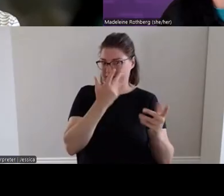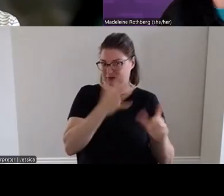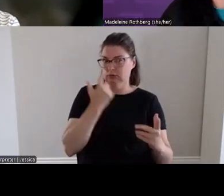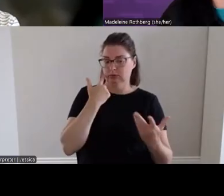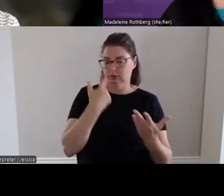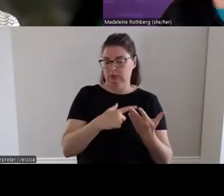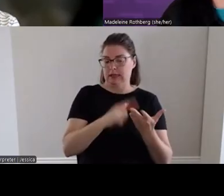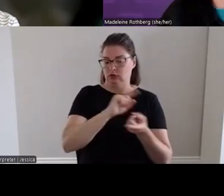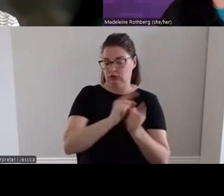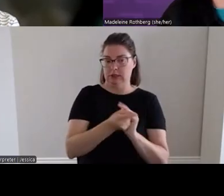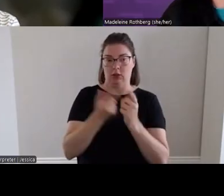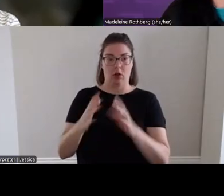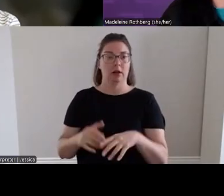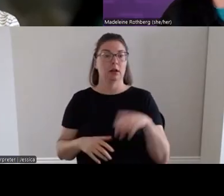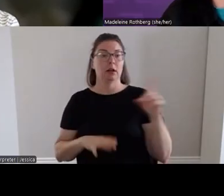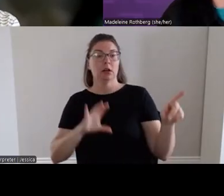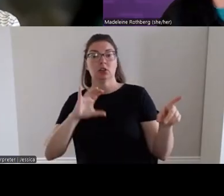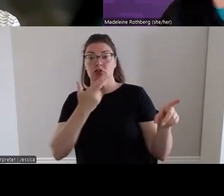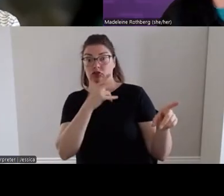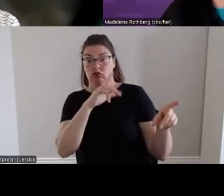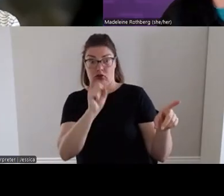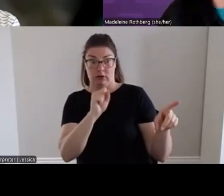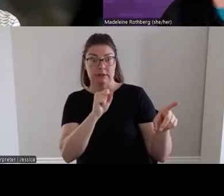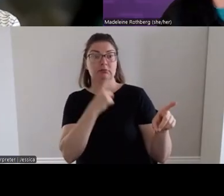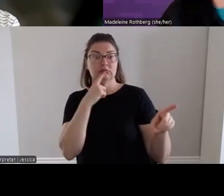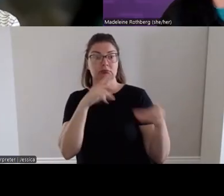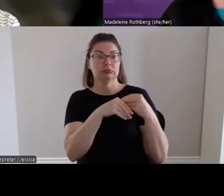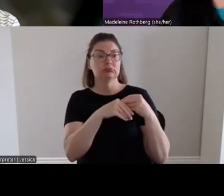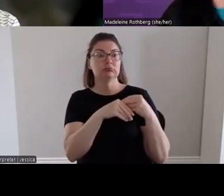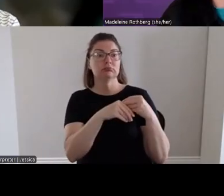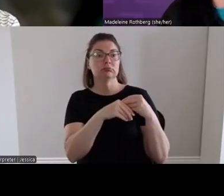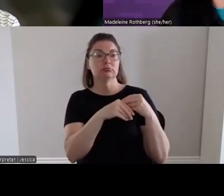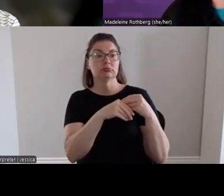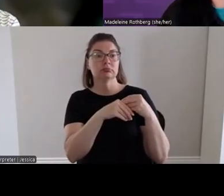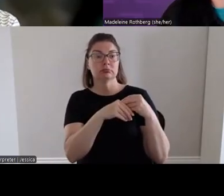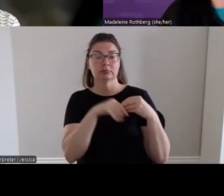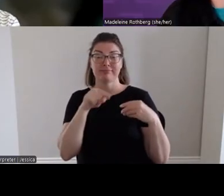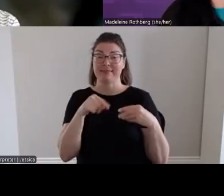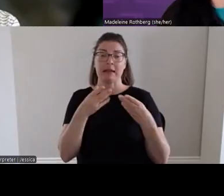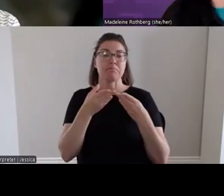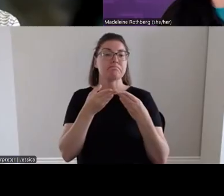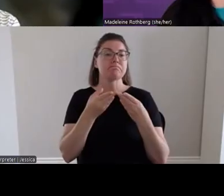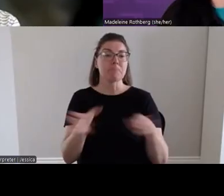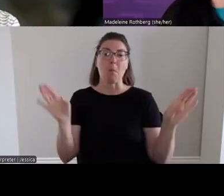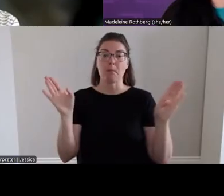(Charles LaPierre) Right, and I'd just like to add that, you know, this is a, an open public GitHub repository